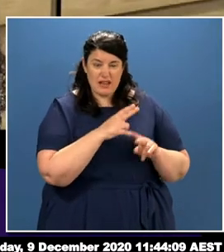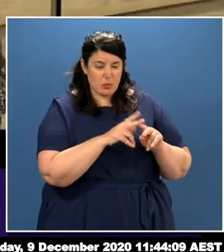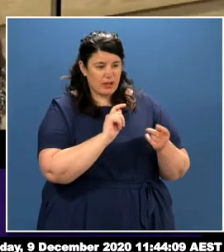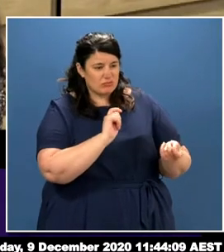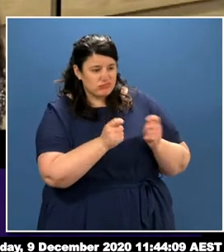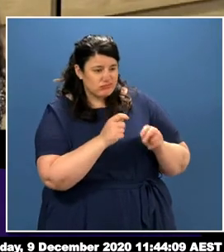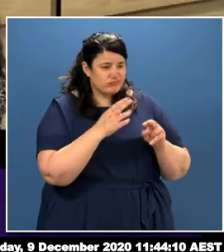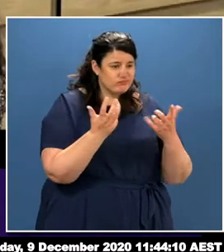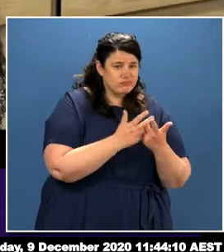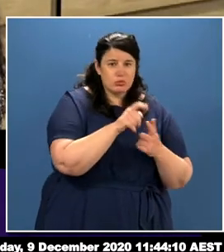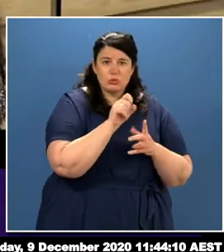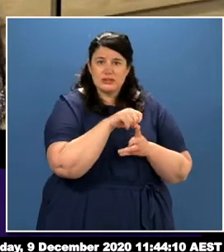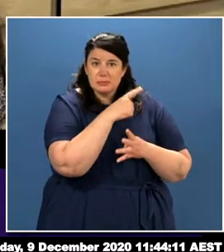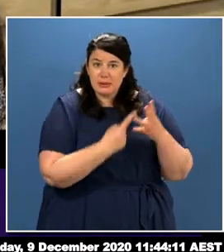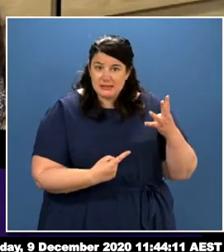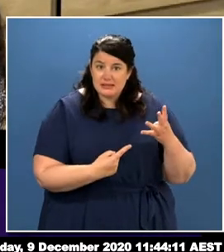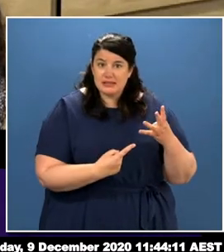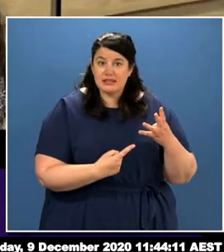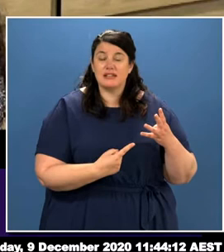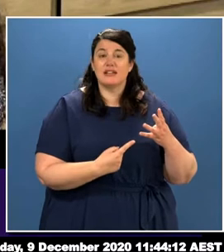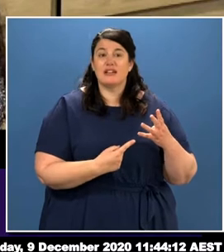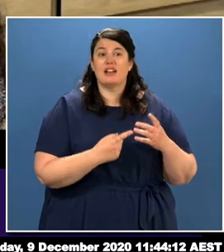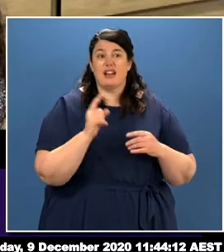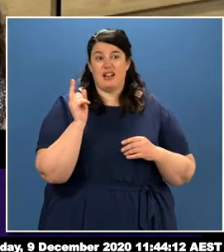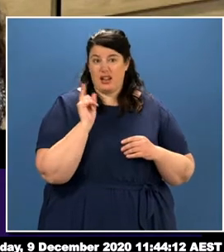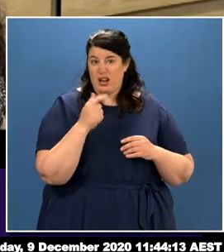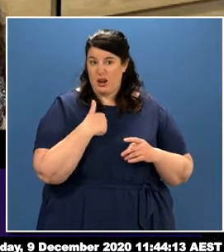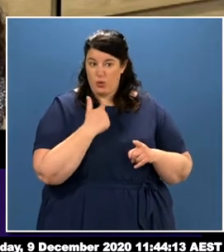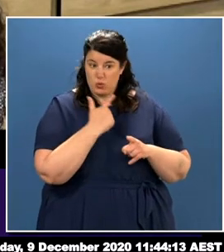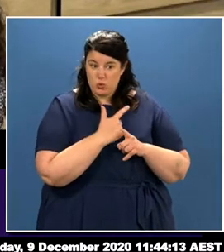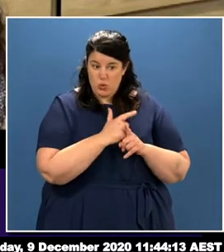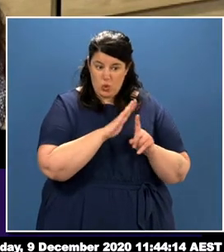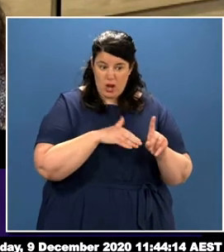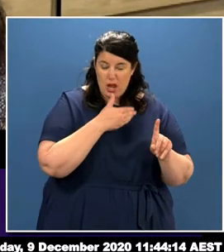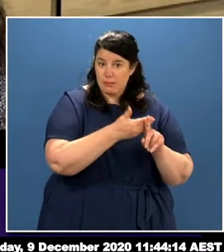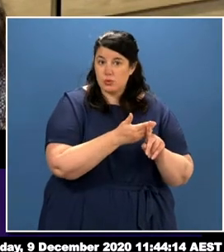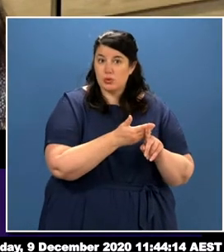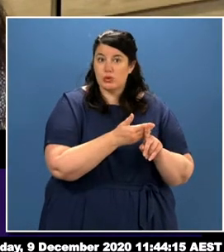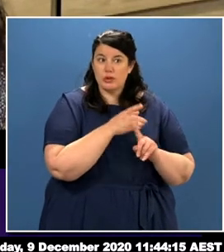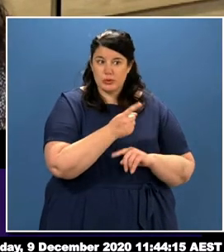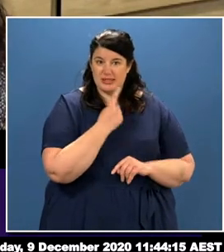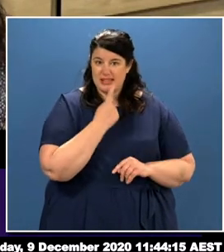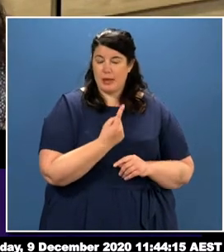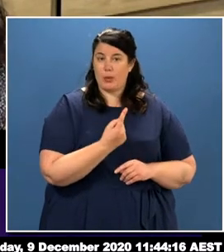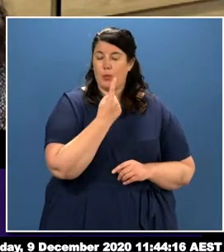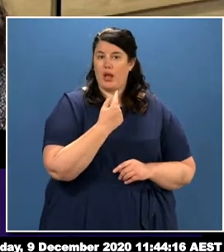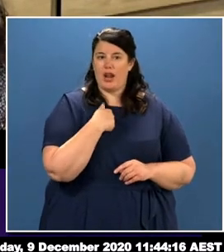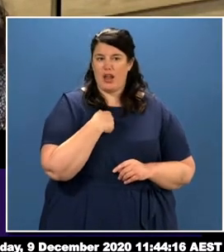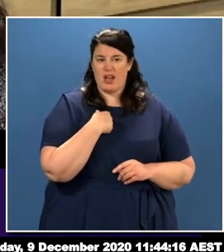the interview process, and we got to the point where we had --- or you had mentioned one that I wouldn't personally consider to be a